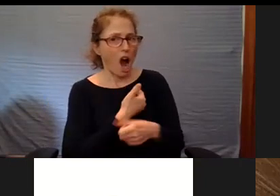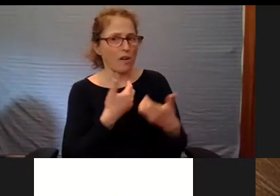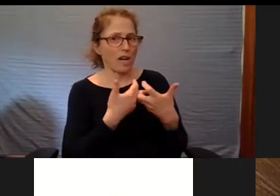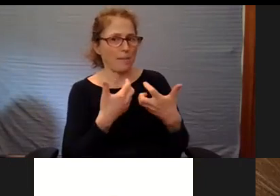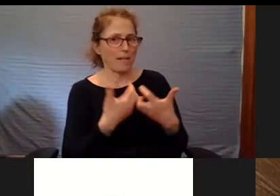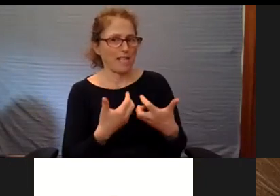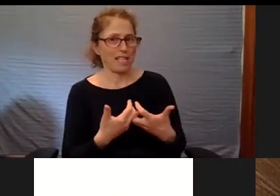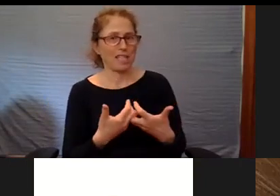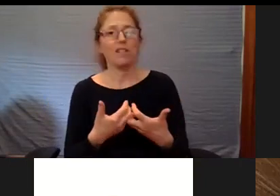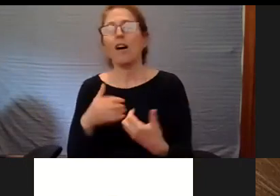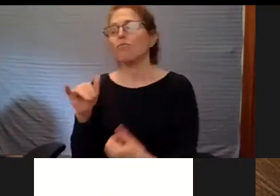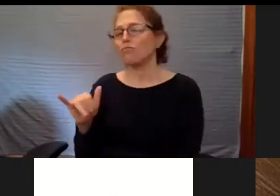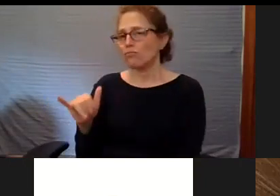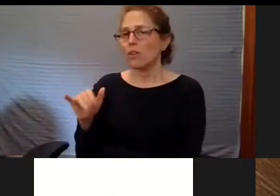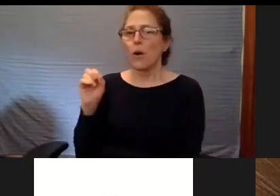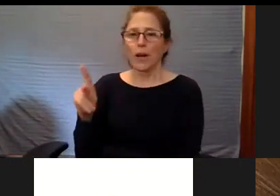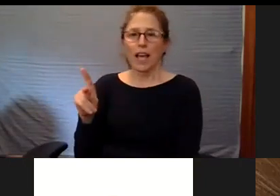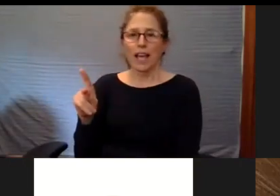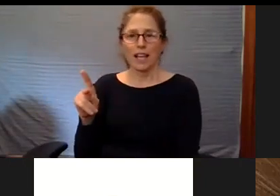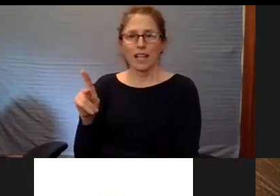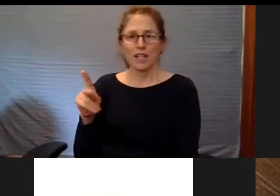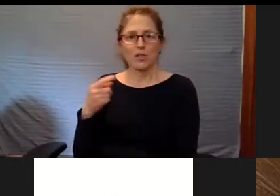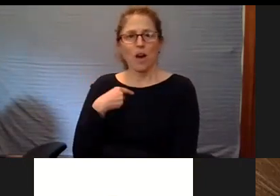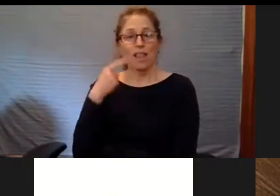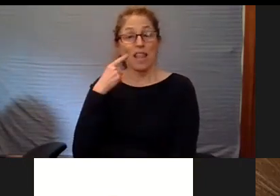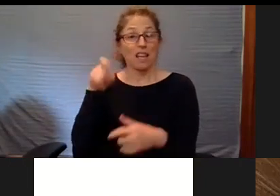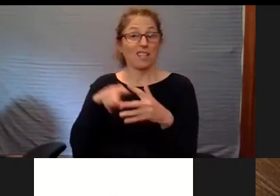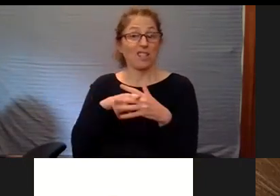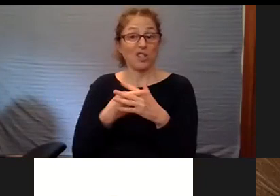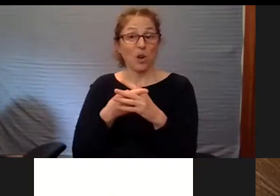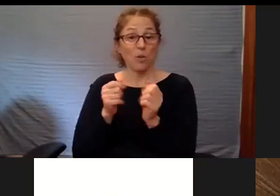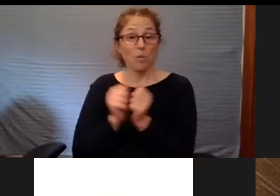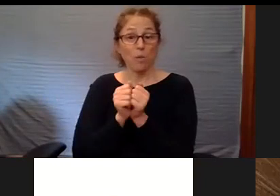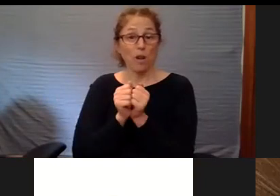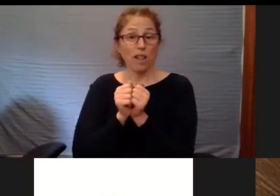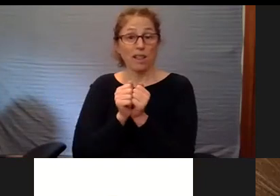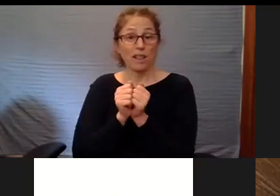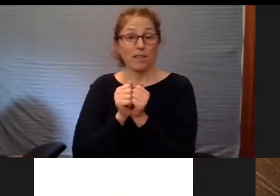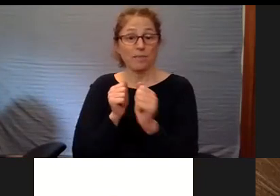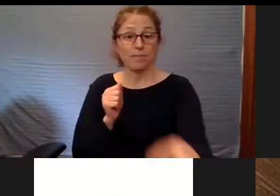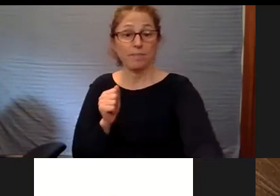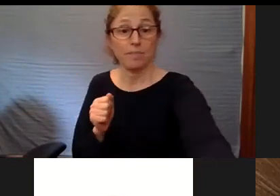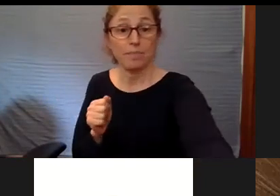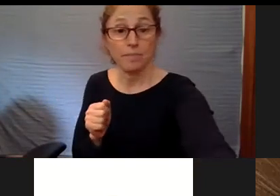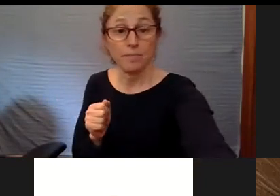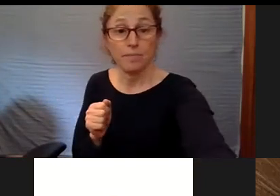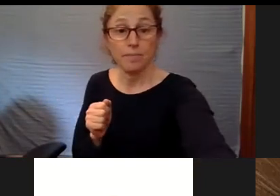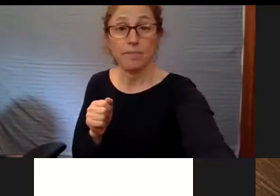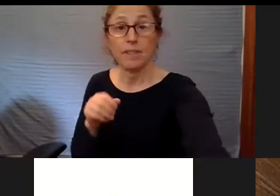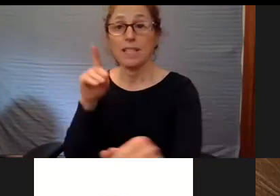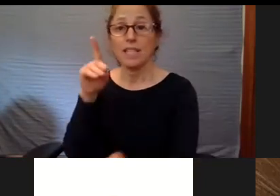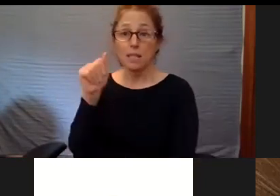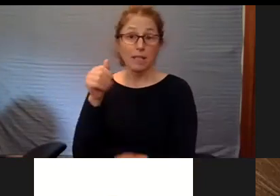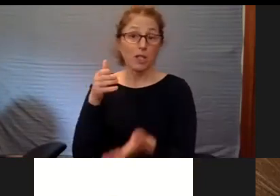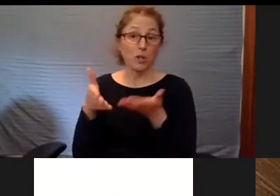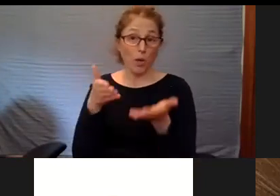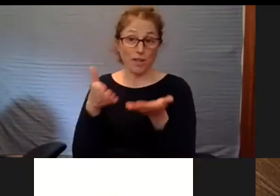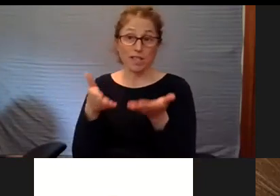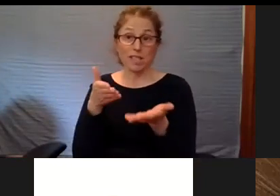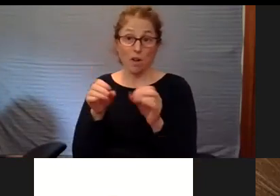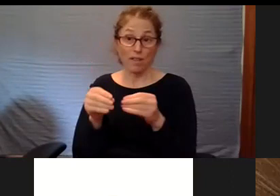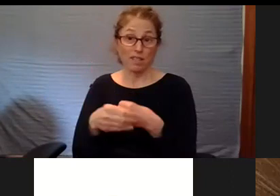Well, I do see the start with the Disability Services Office.